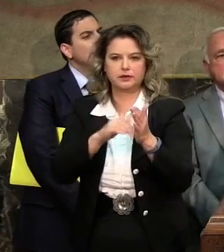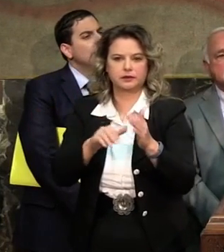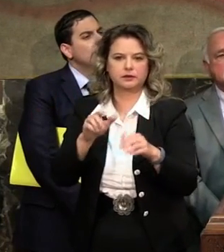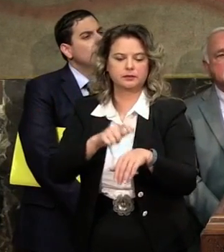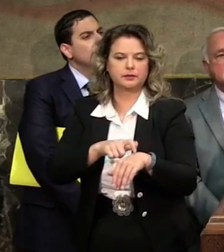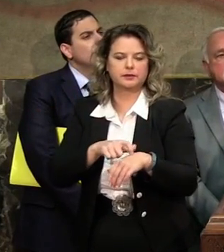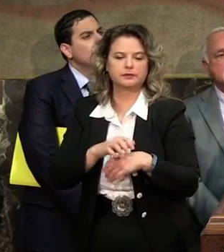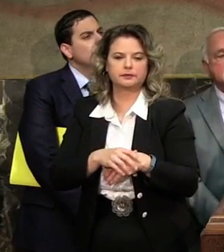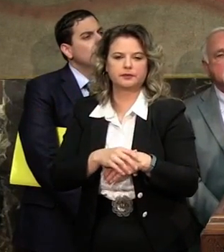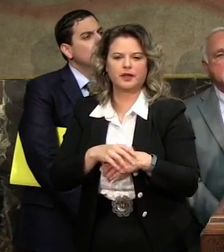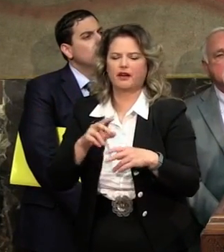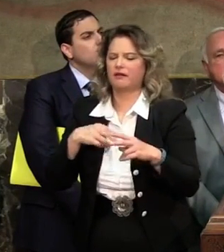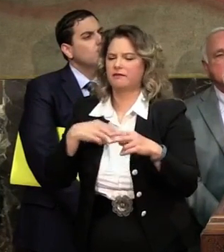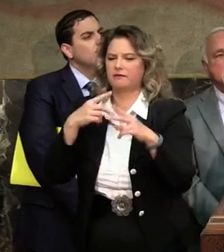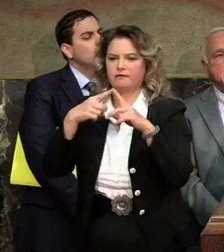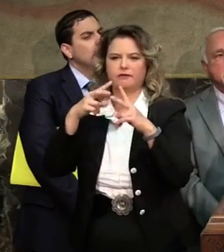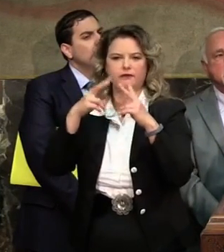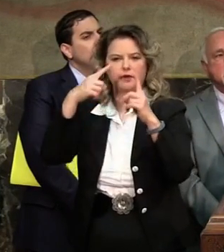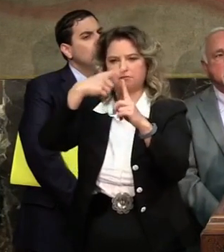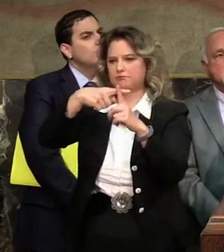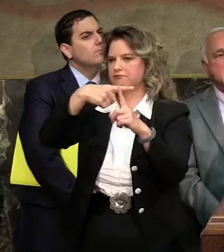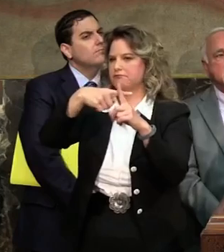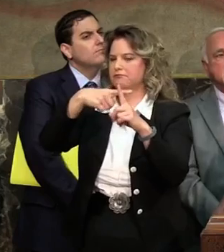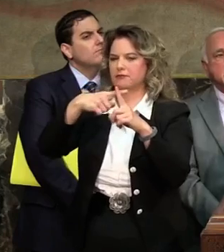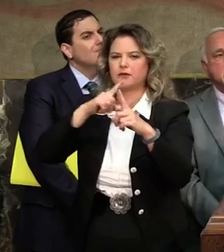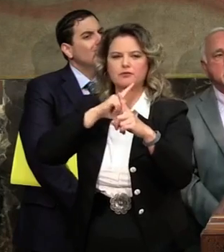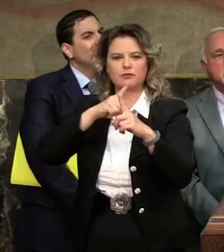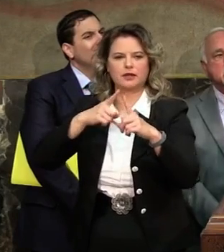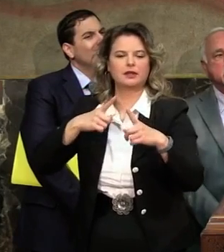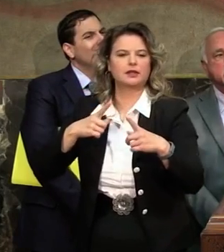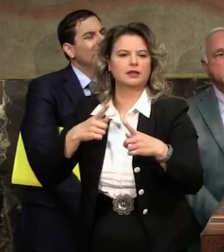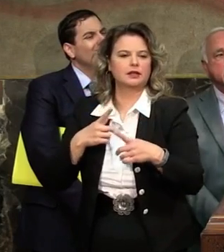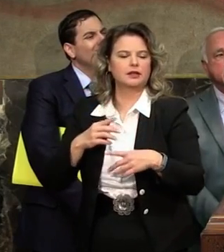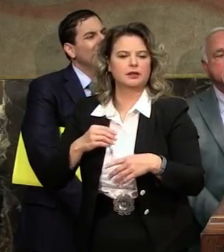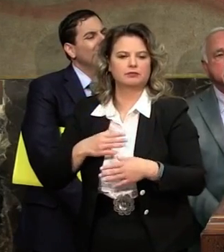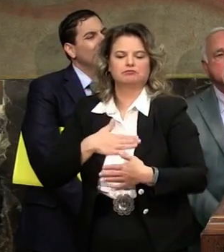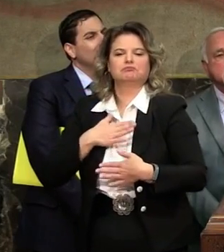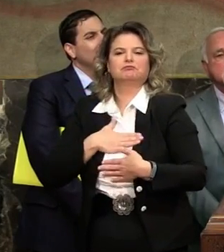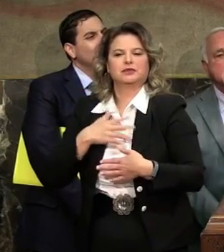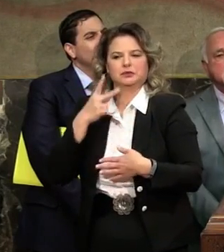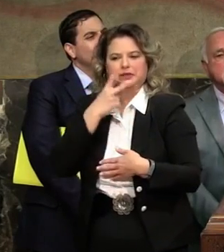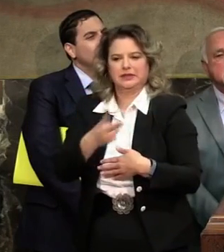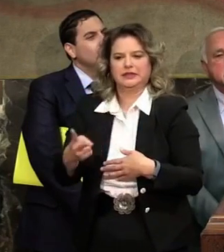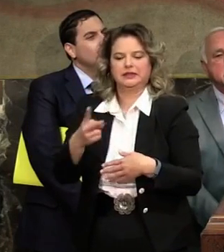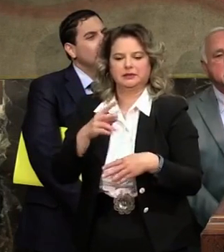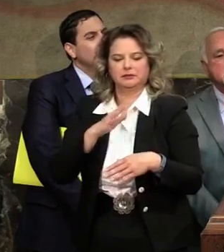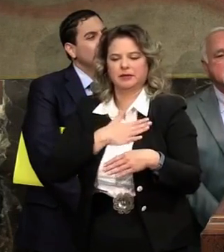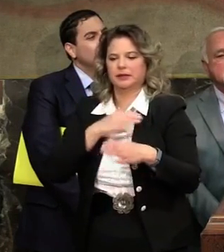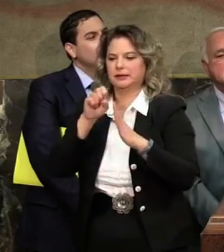optimistic and very pleased to see that as a state we're taking steps forward to